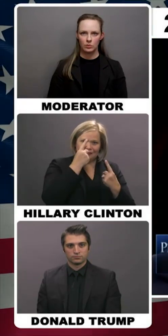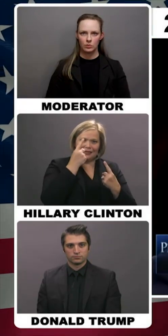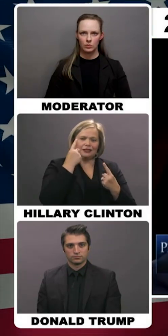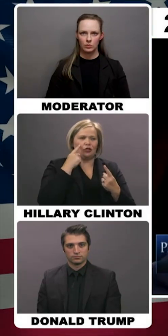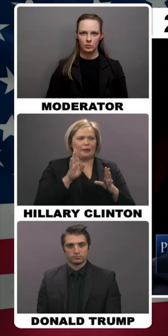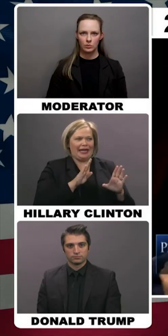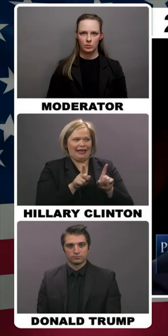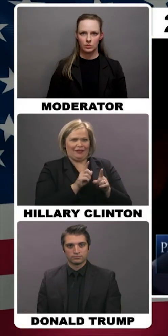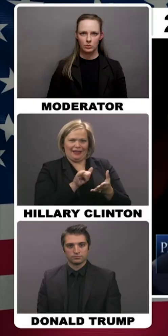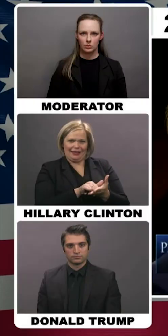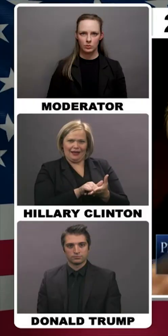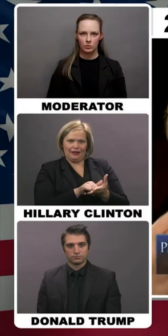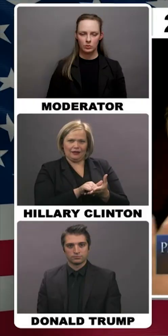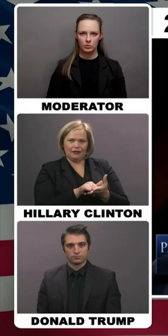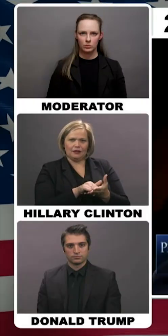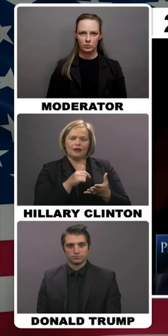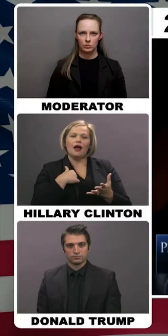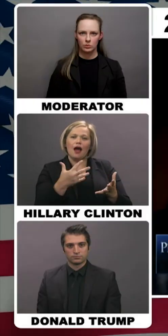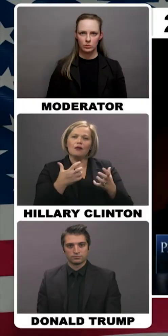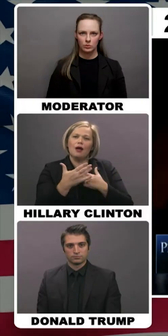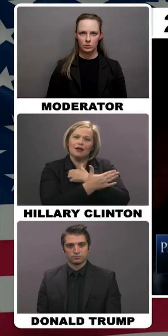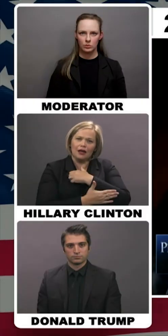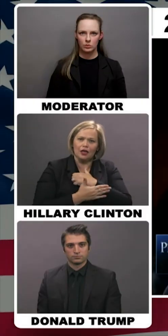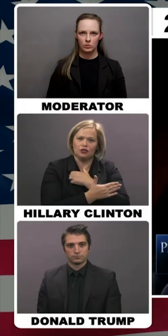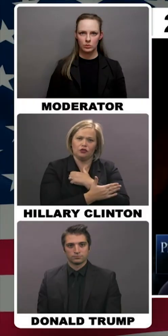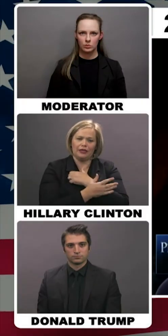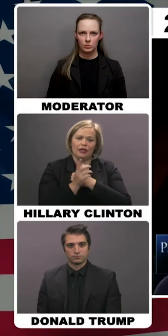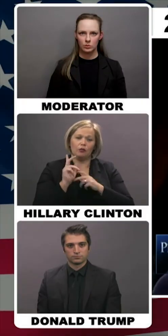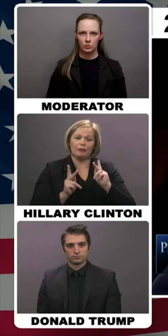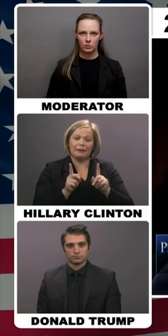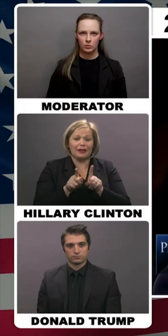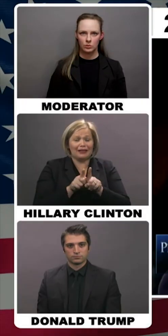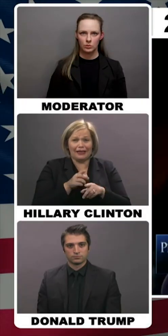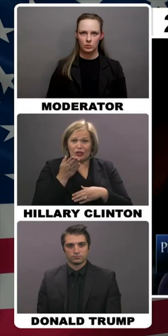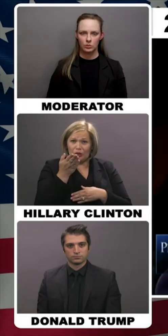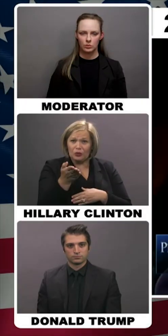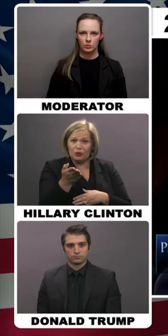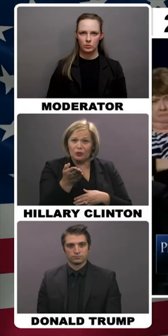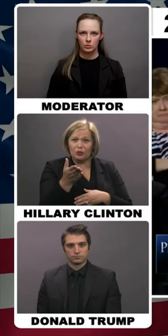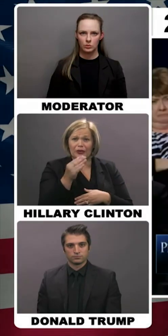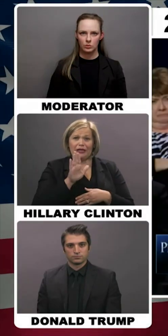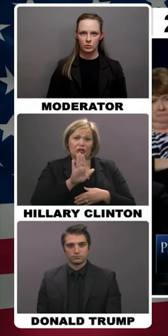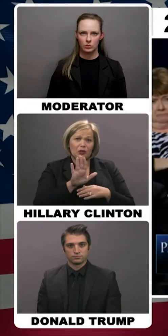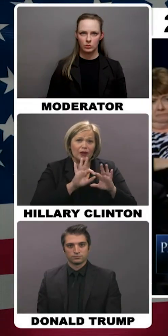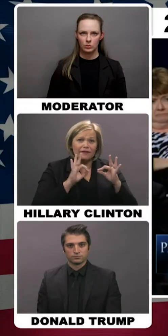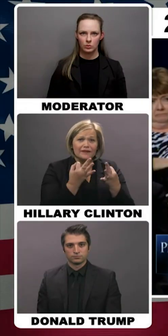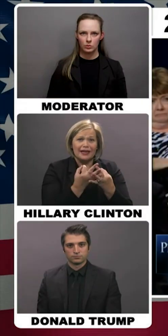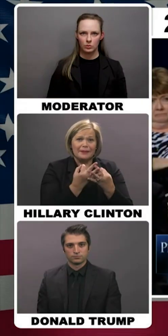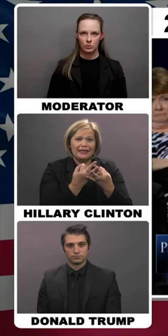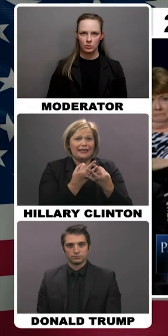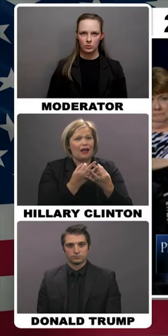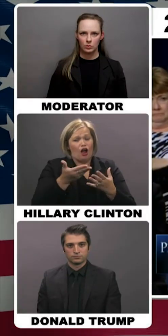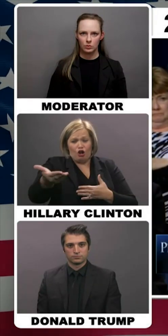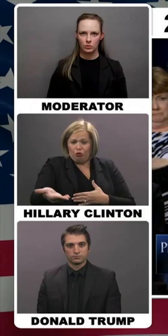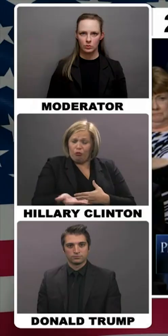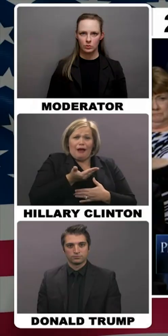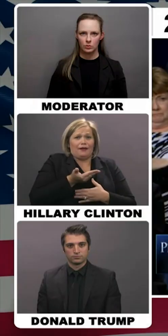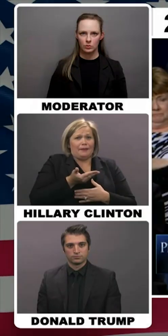So I want a country where citizens like you and your family are just as welcome as anyone else. Thank